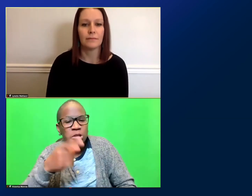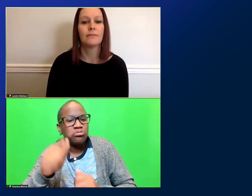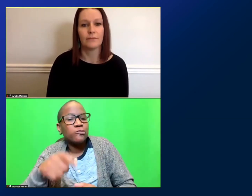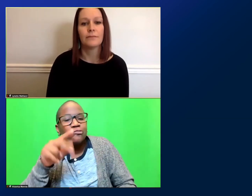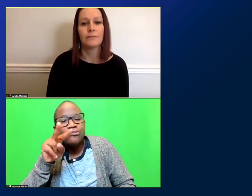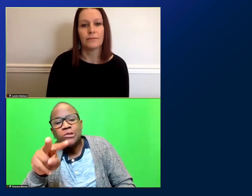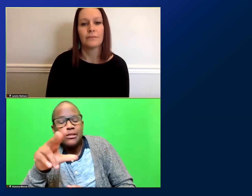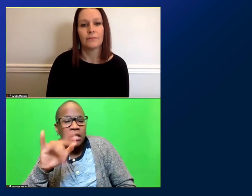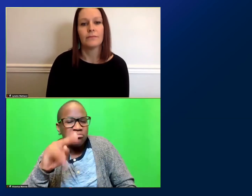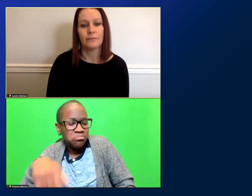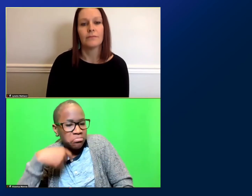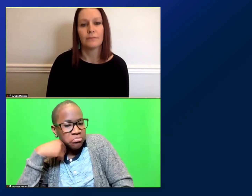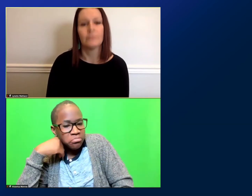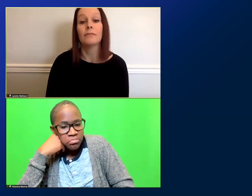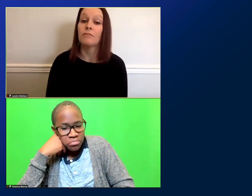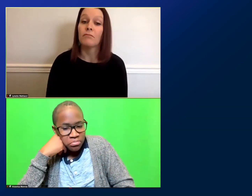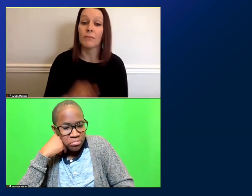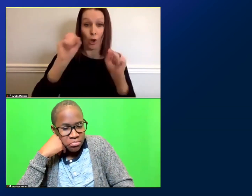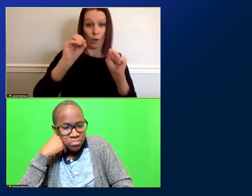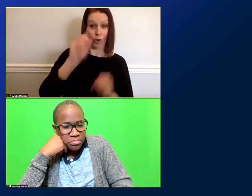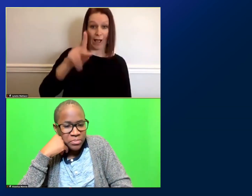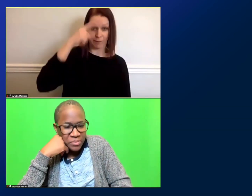let's say okay so can we actually save this powerpoint and pass it along